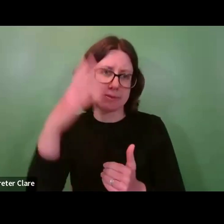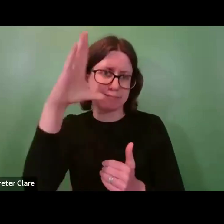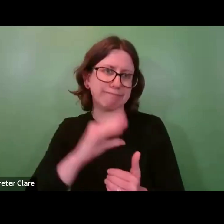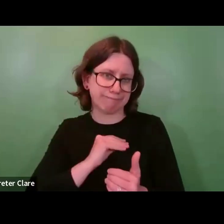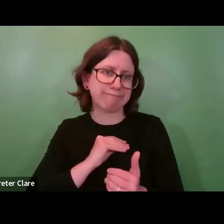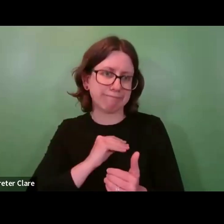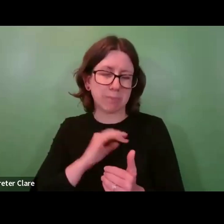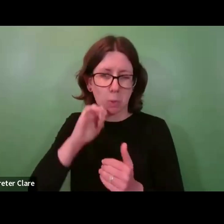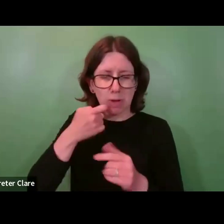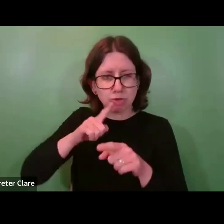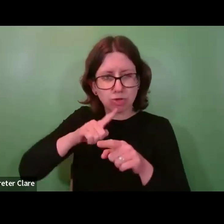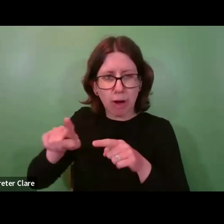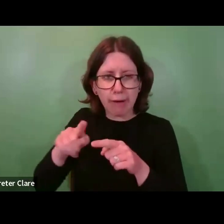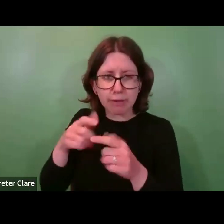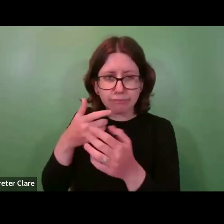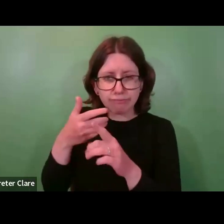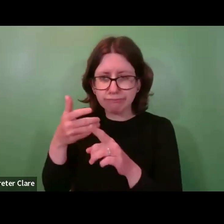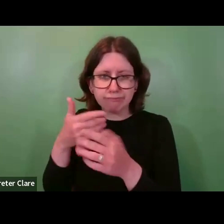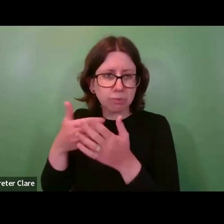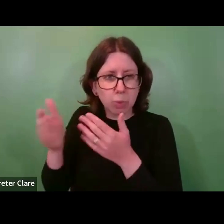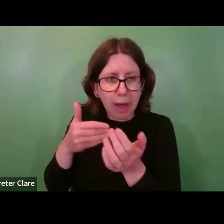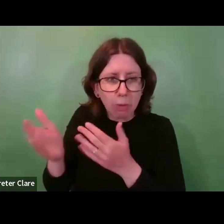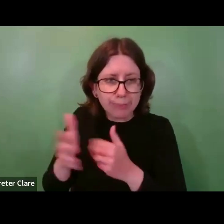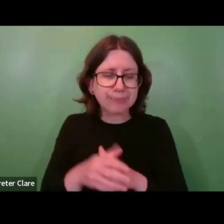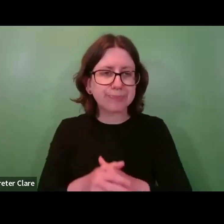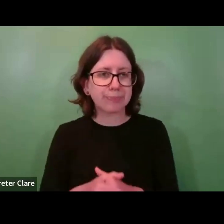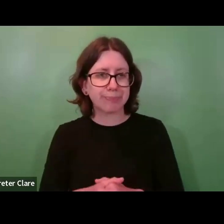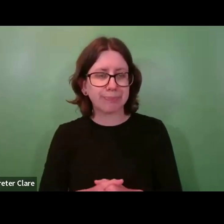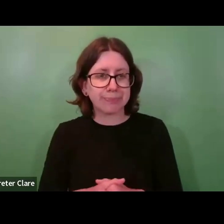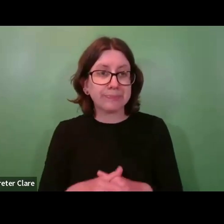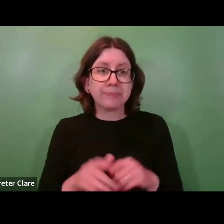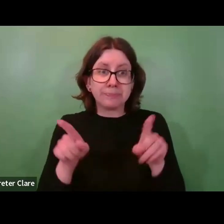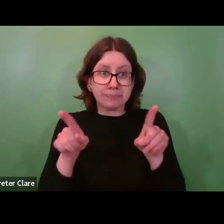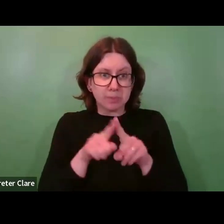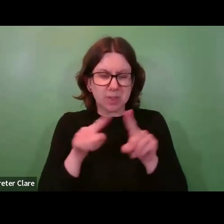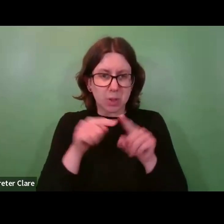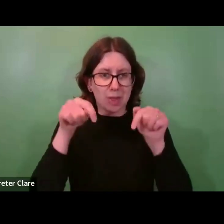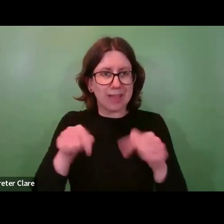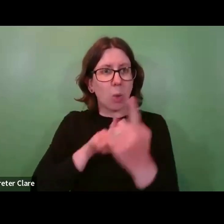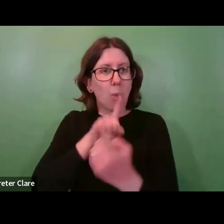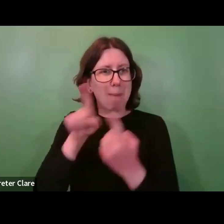and we'll try our best to resolve them as much as we can. And just to let you know, this is a webinar style session,